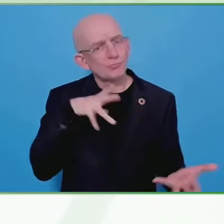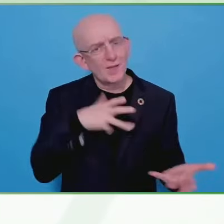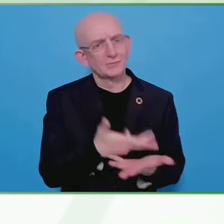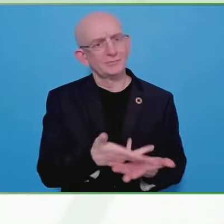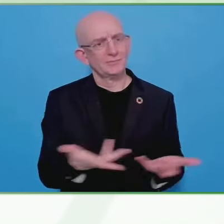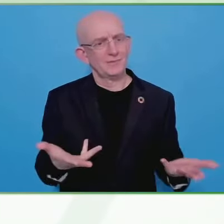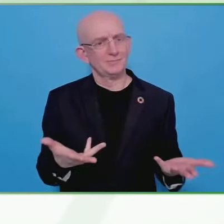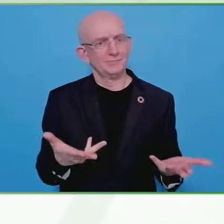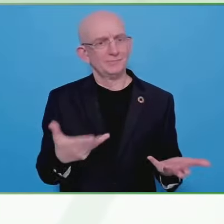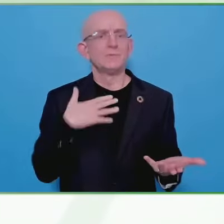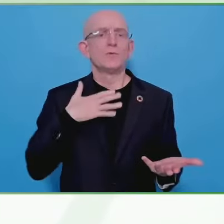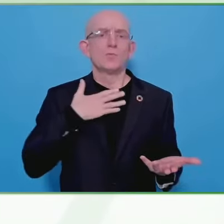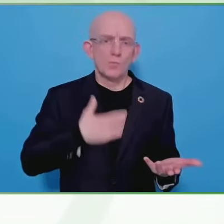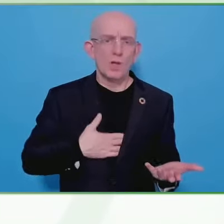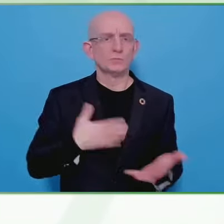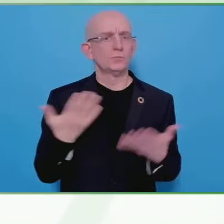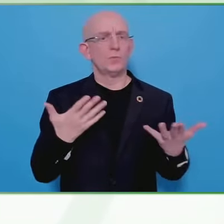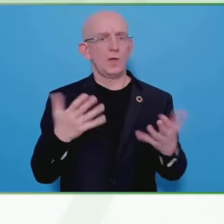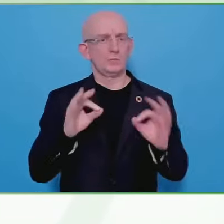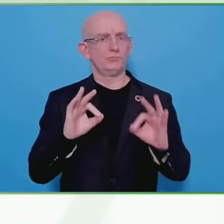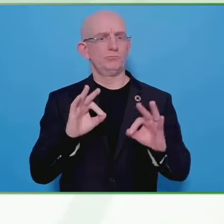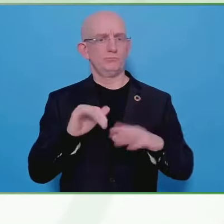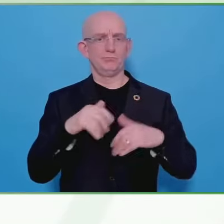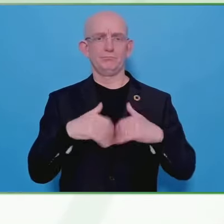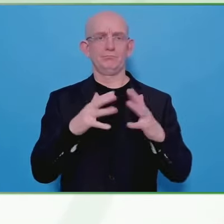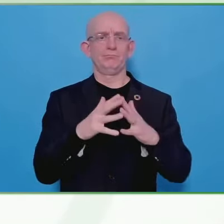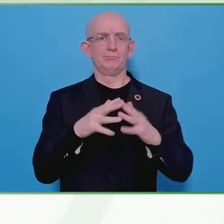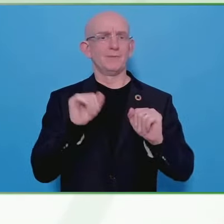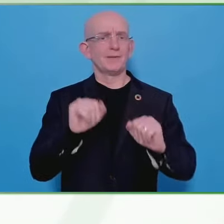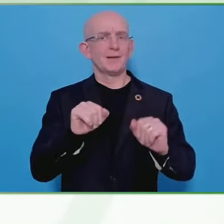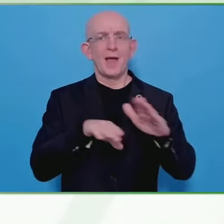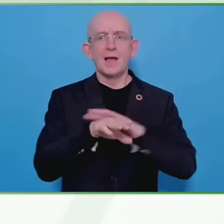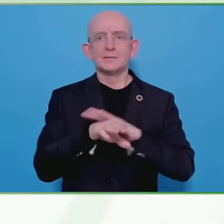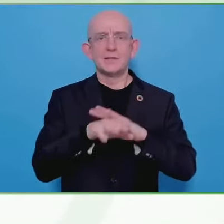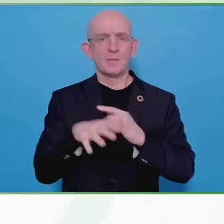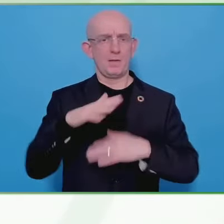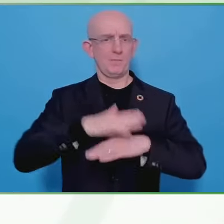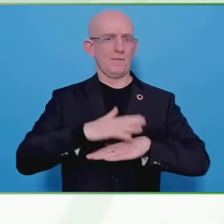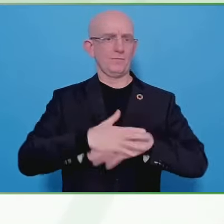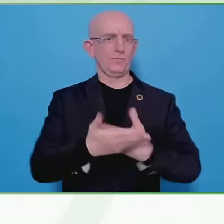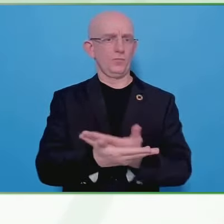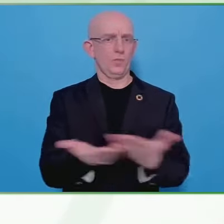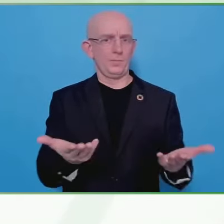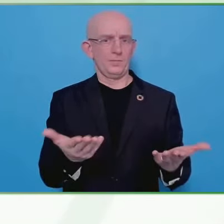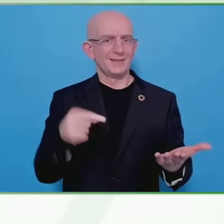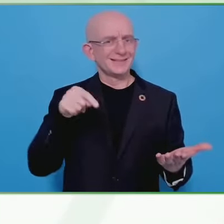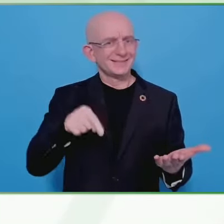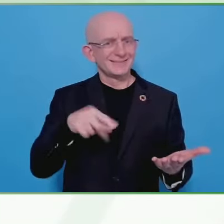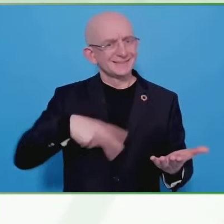website that is not accessible, but instead of saying they will not be included, but we need to make it accessible.